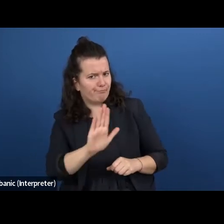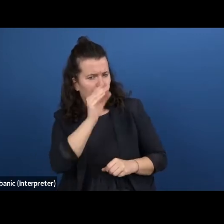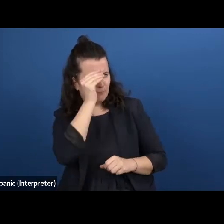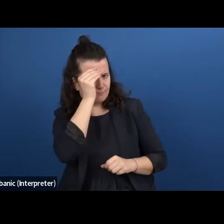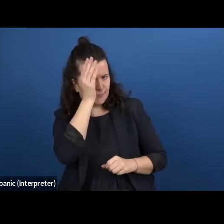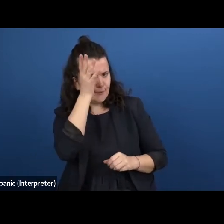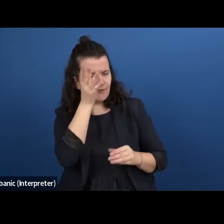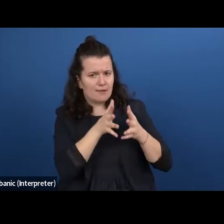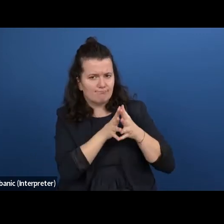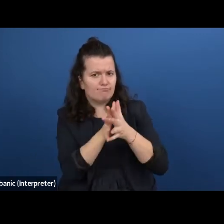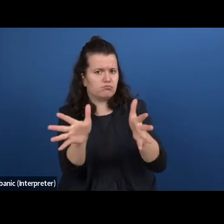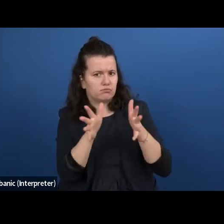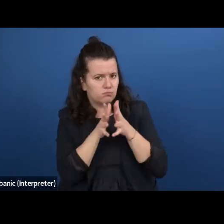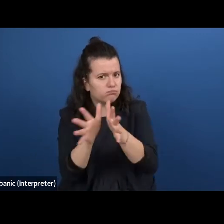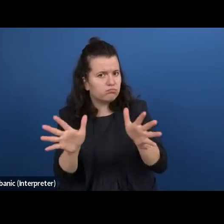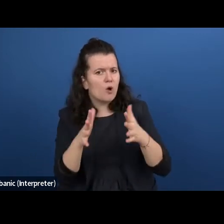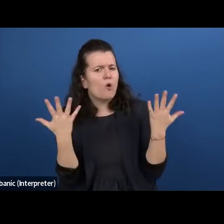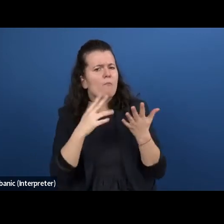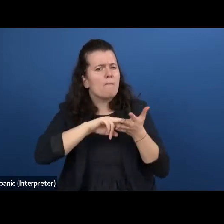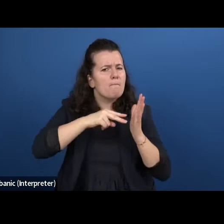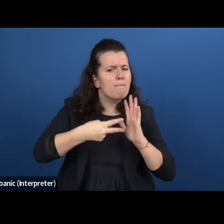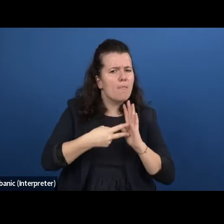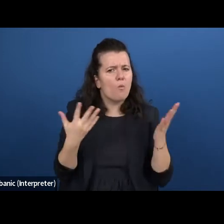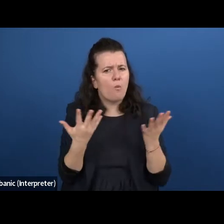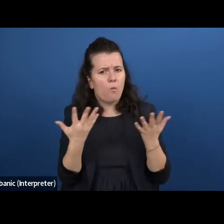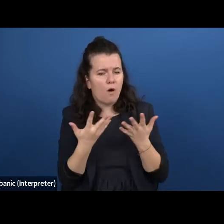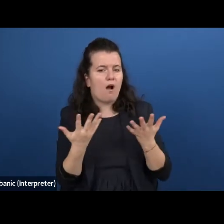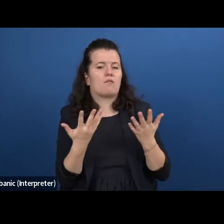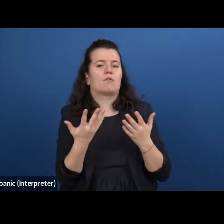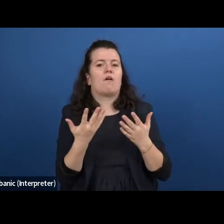and the lack of attention paid to women and girls with disabilities.